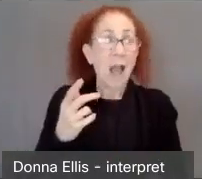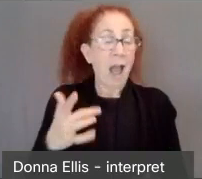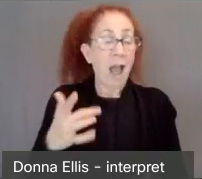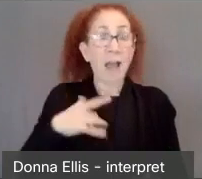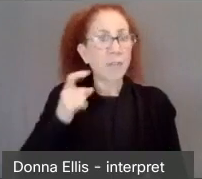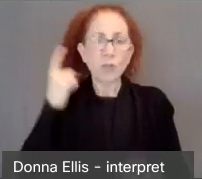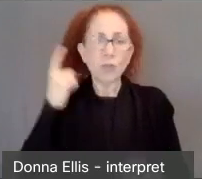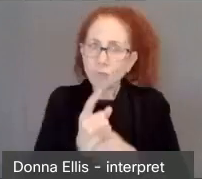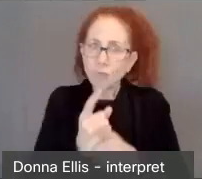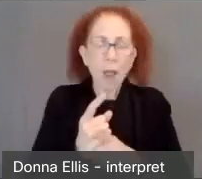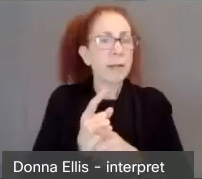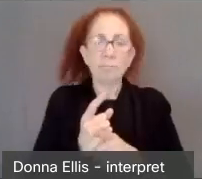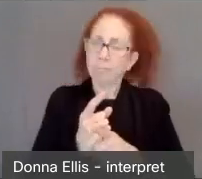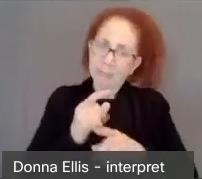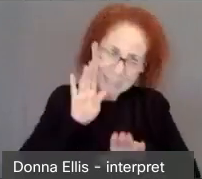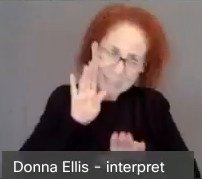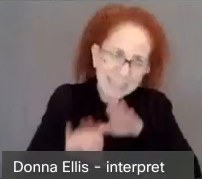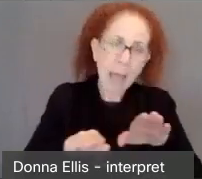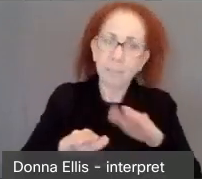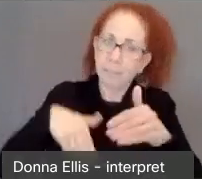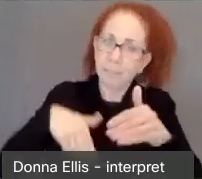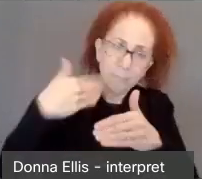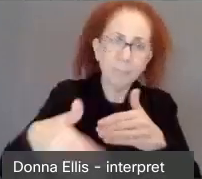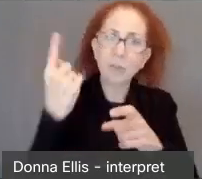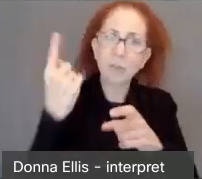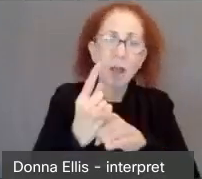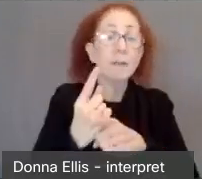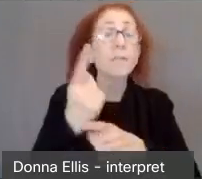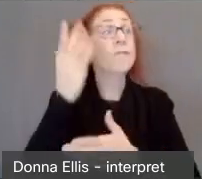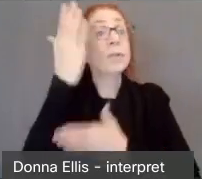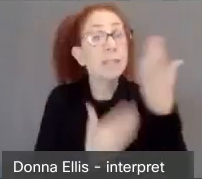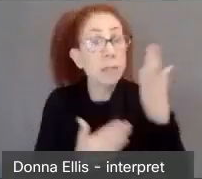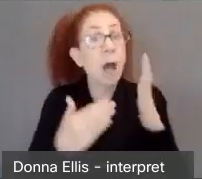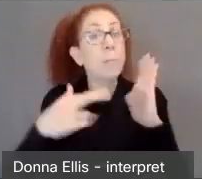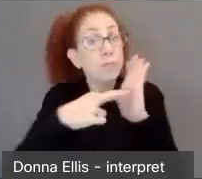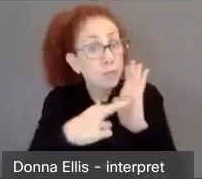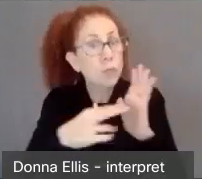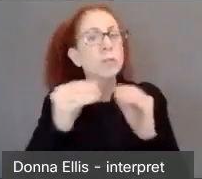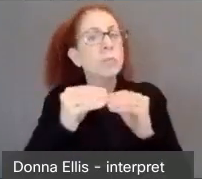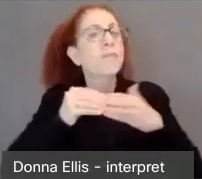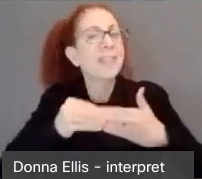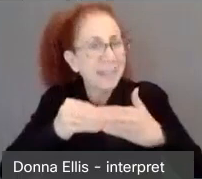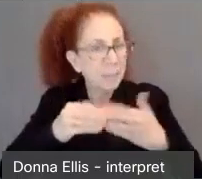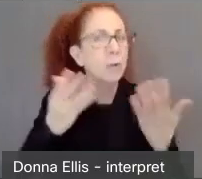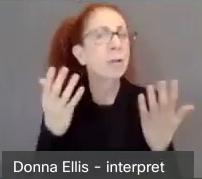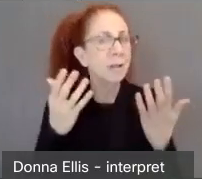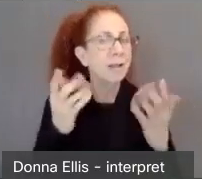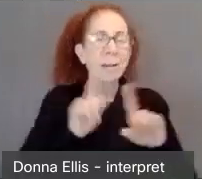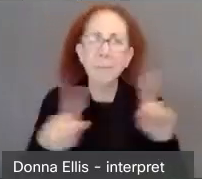direction, to lift some of these gathering guidelines, but if you want to get rid of